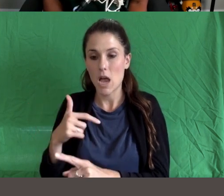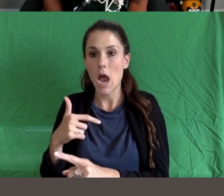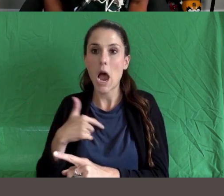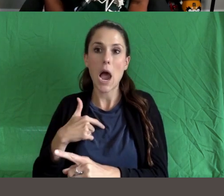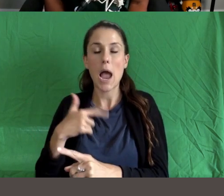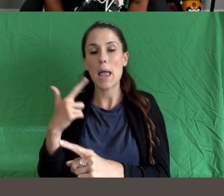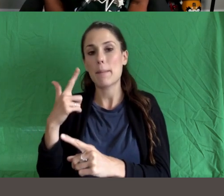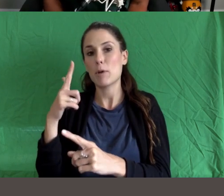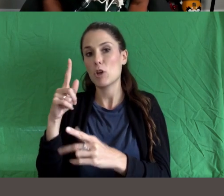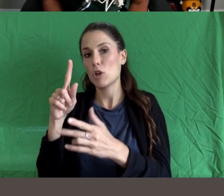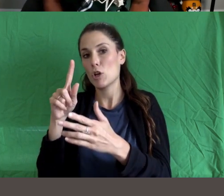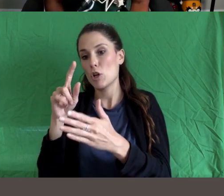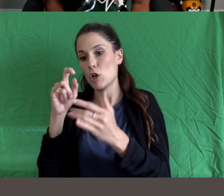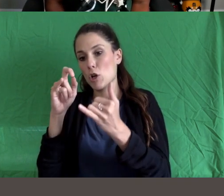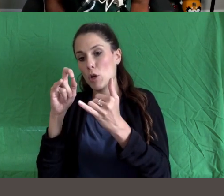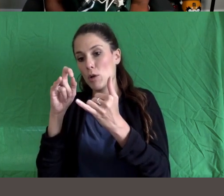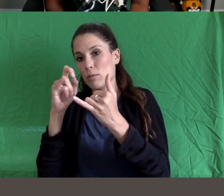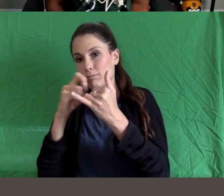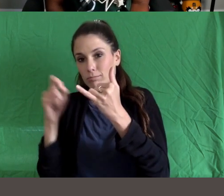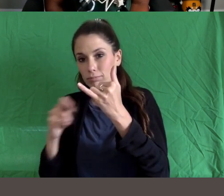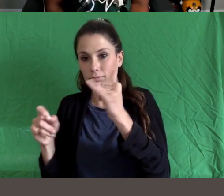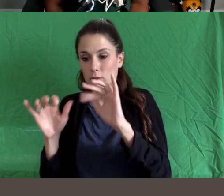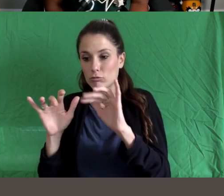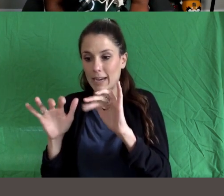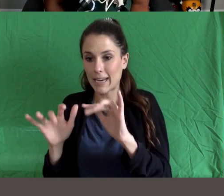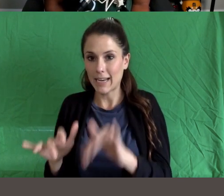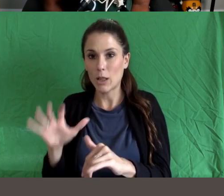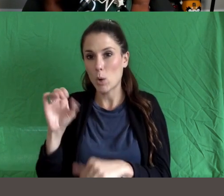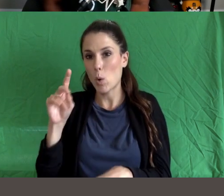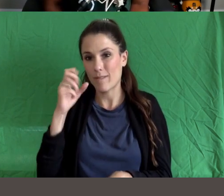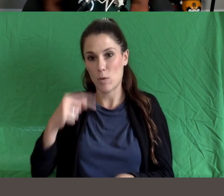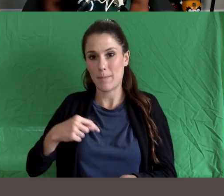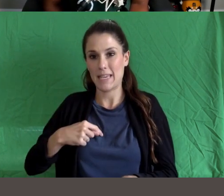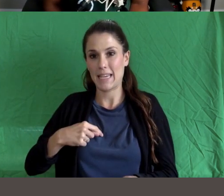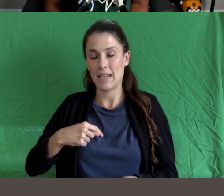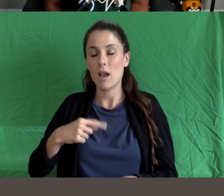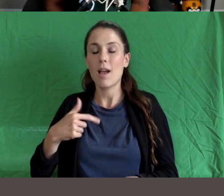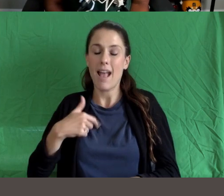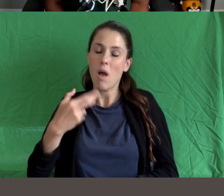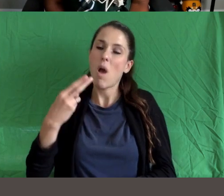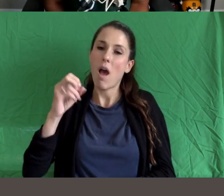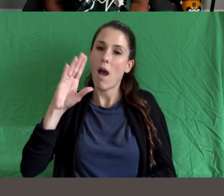I'm writing this code for me. As a hobbyist developer, I spent many years writing code that